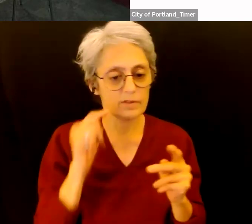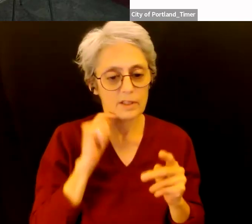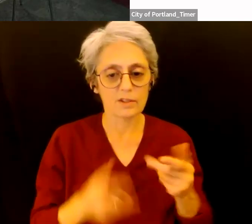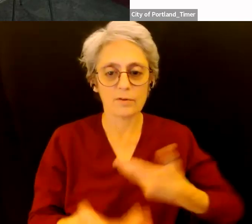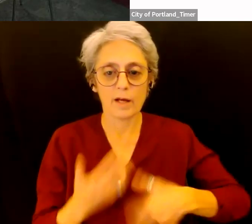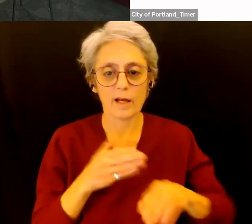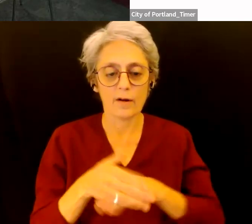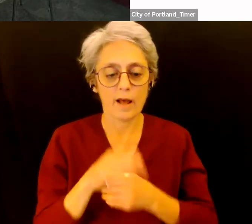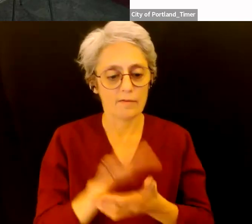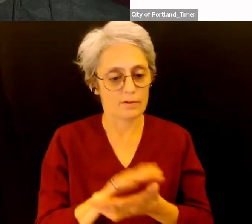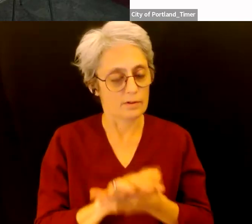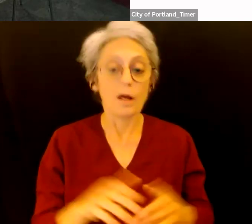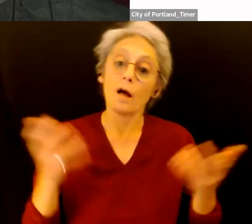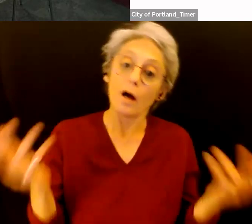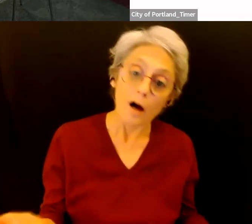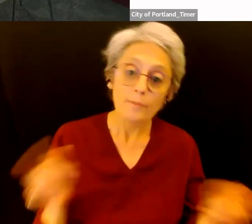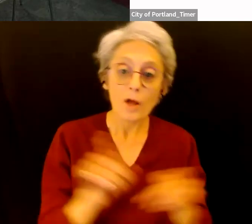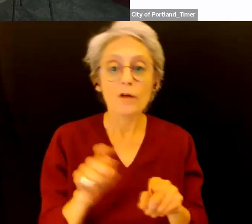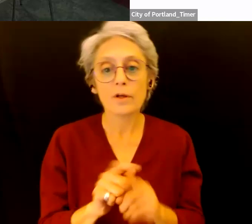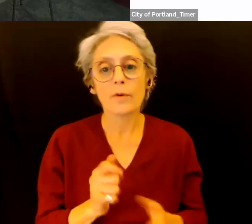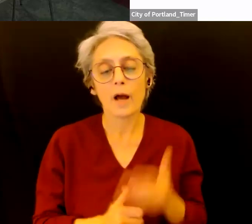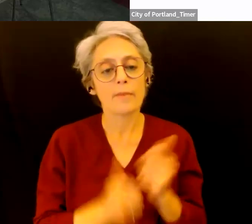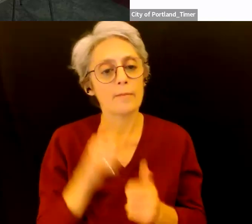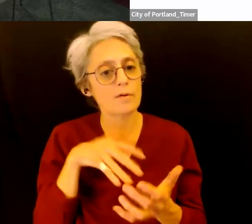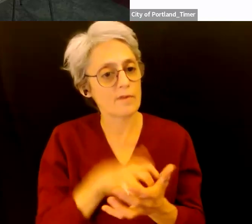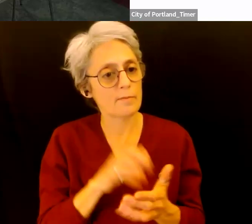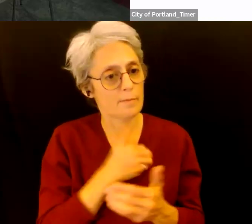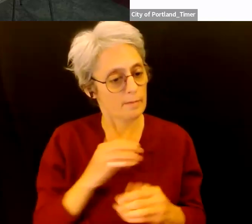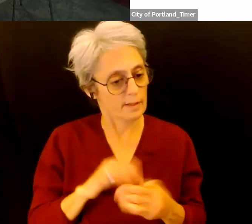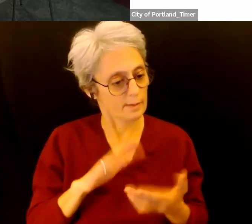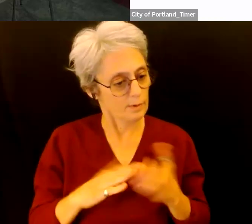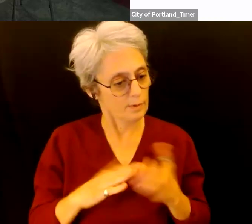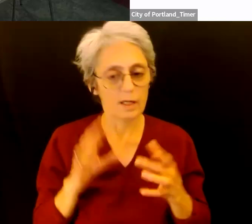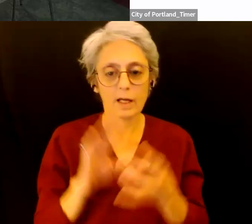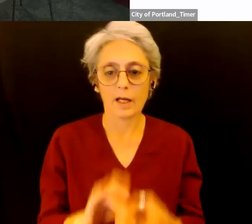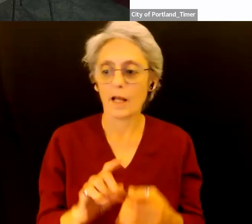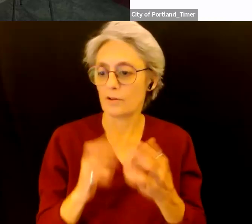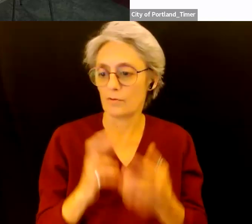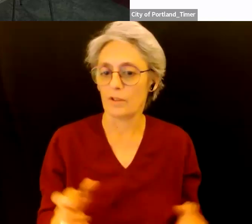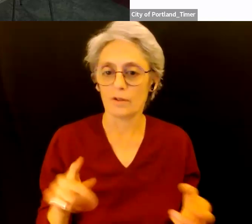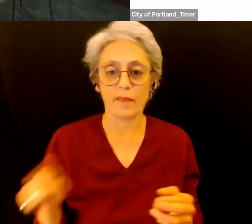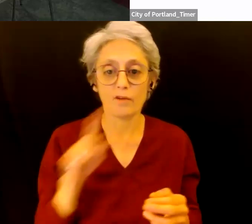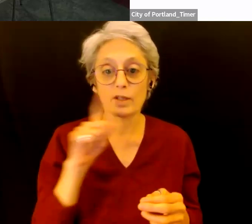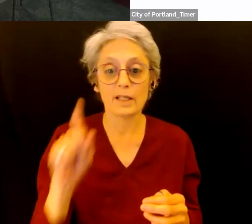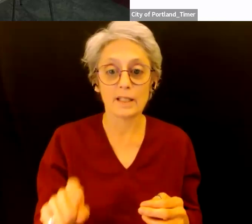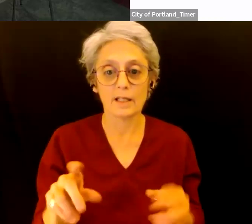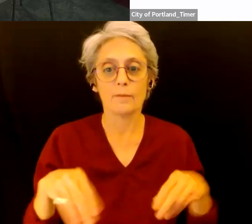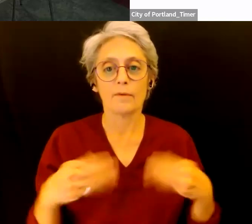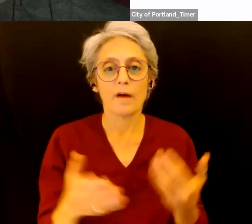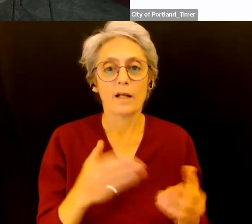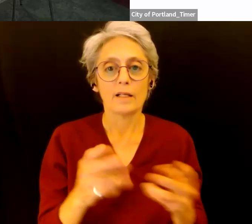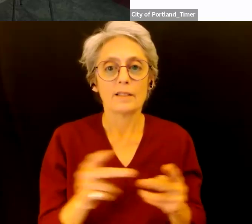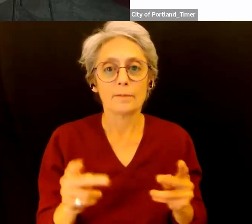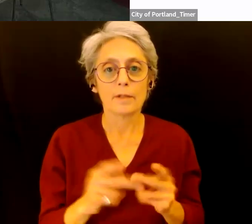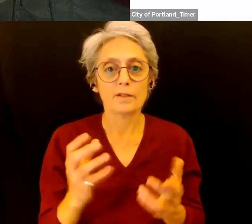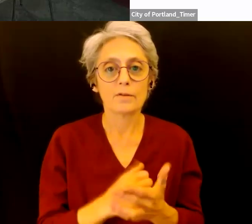Also, we help the most vulnerable members of our community get connected to resources that they desperately need and provide an easy place for them to access shower services.